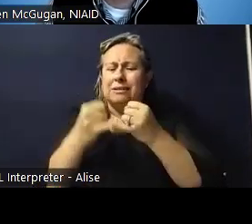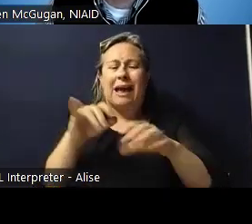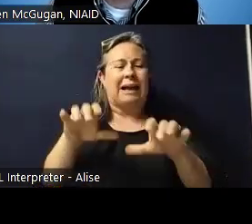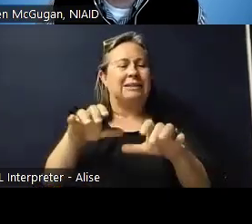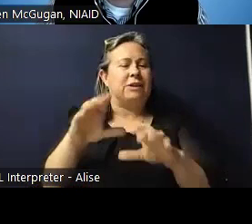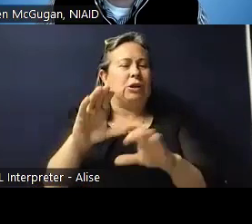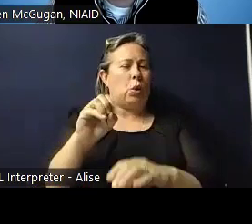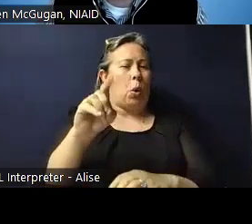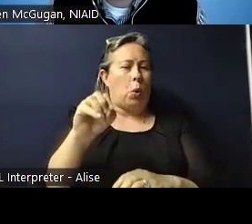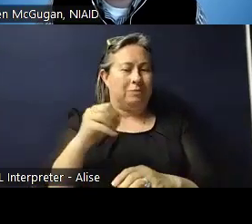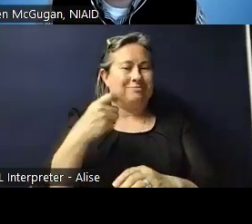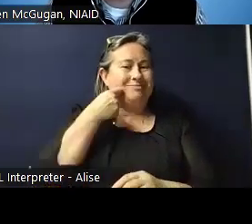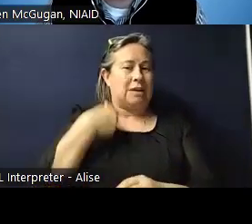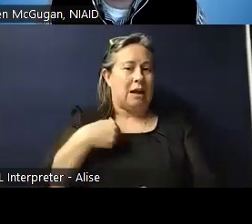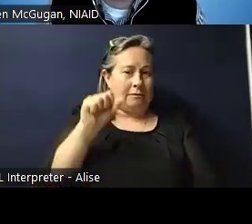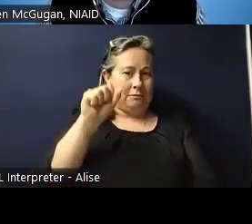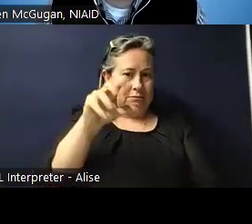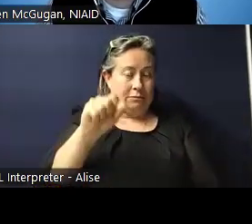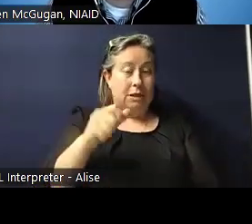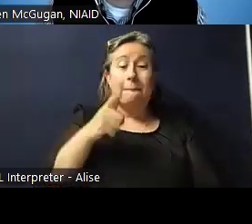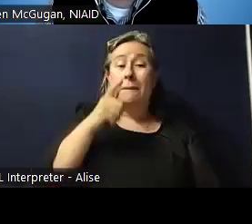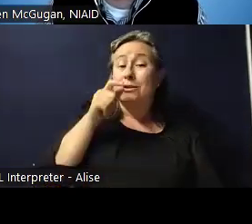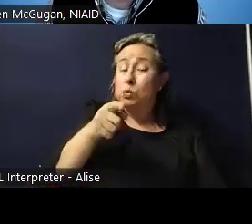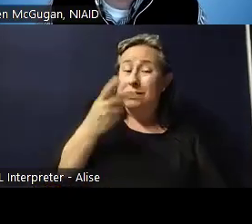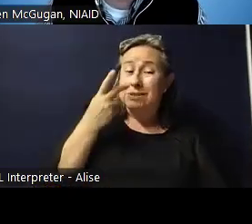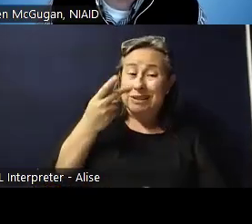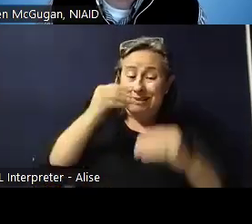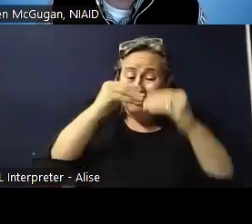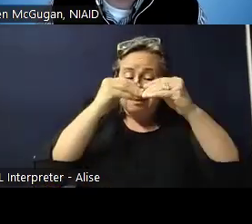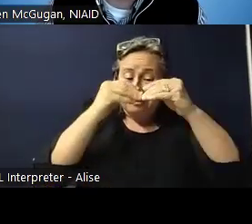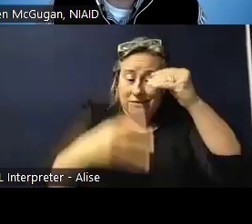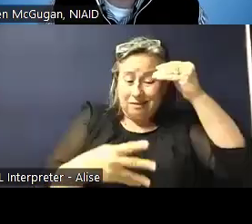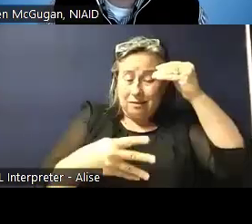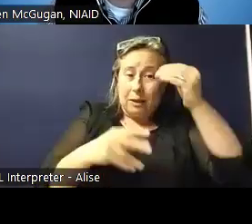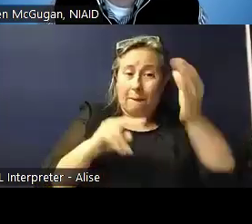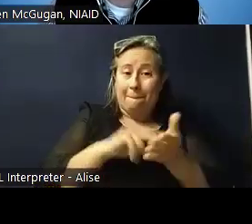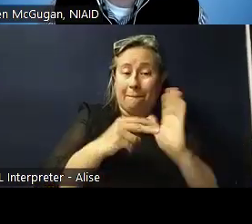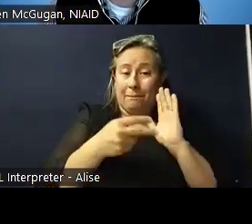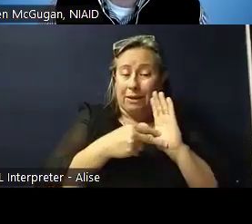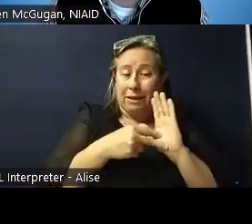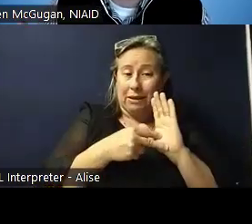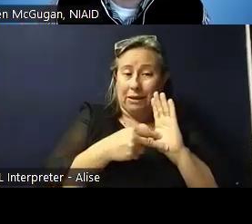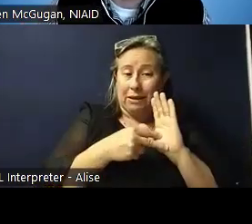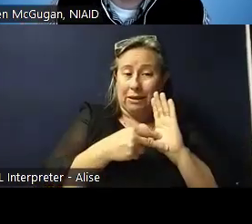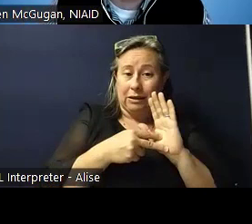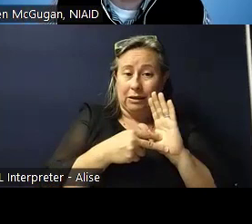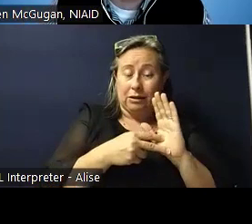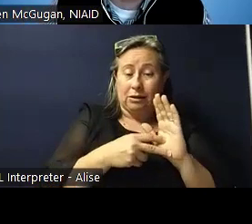Now, just because you see them here does not necessarily mean that it is right for your science